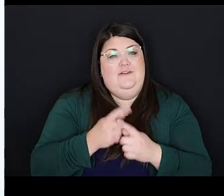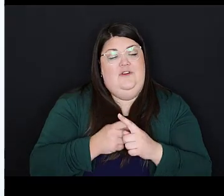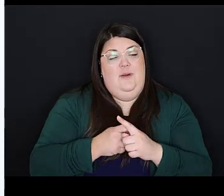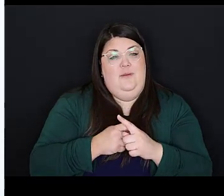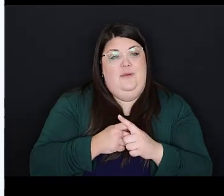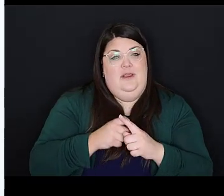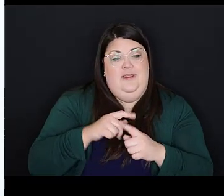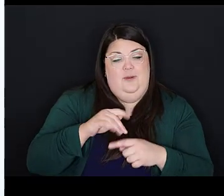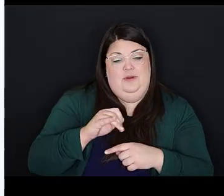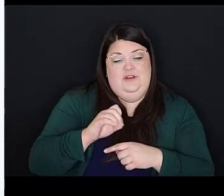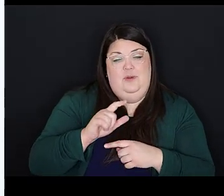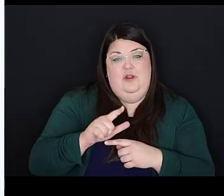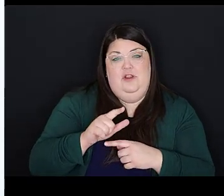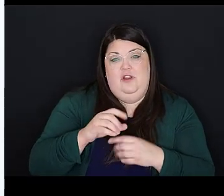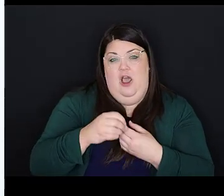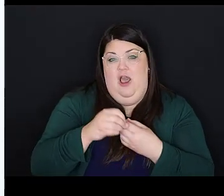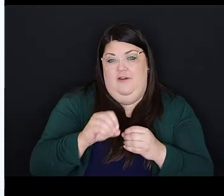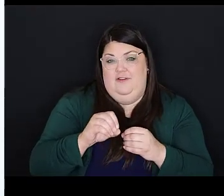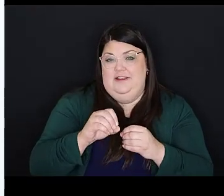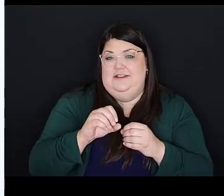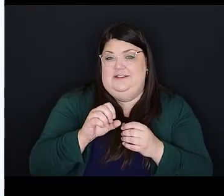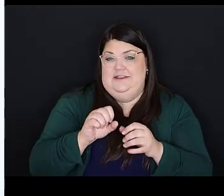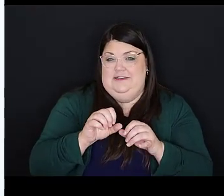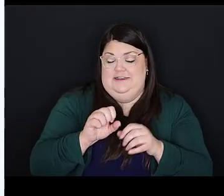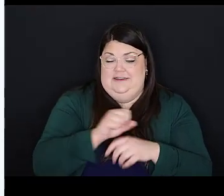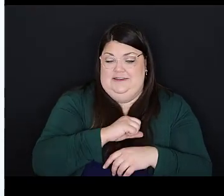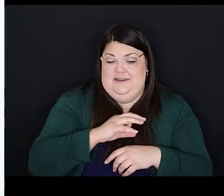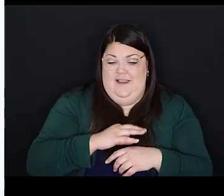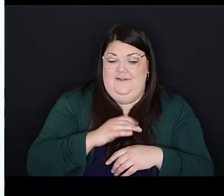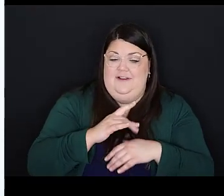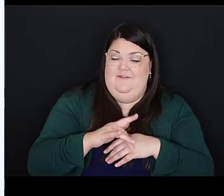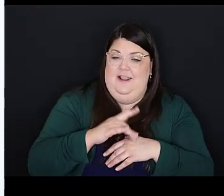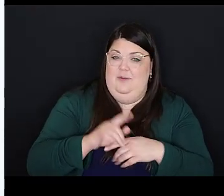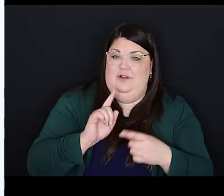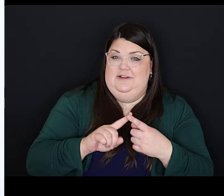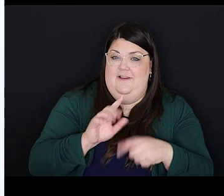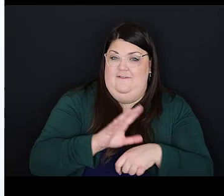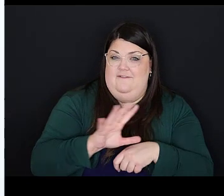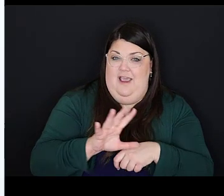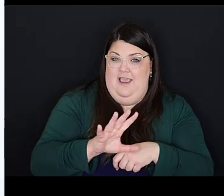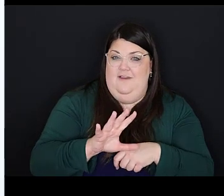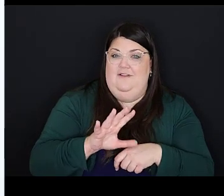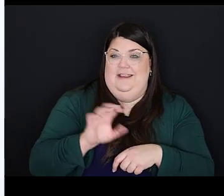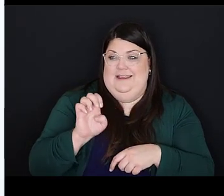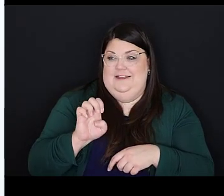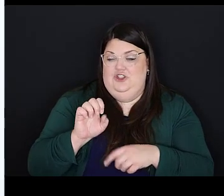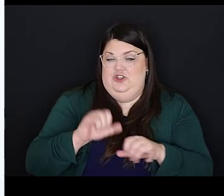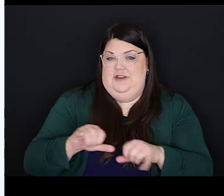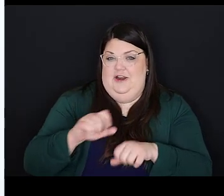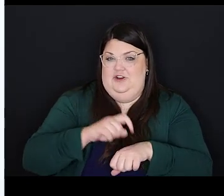is available until 5:00 p.m. Eastern Time on the application deadline date.